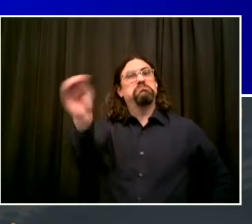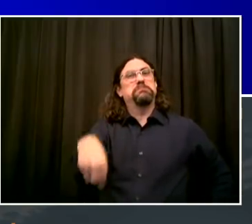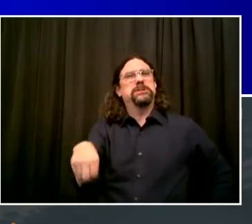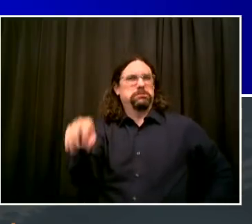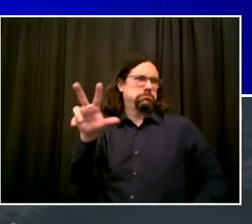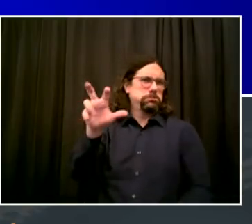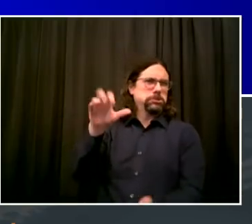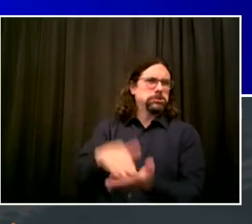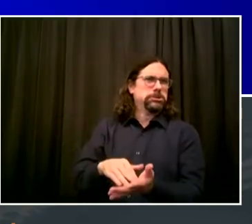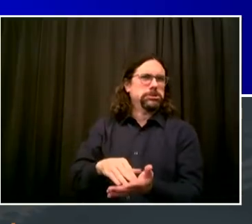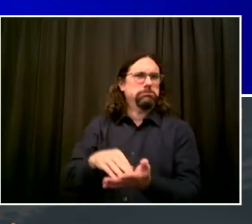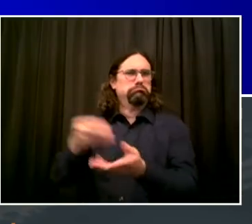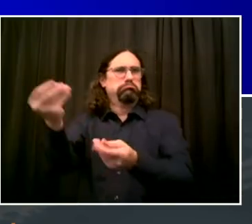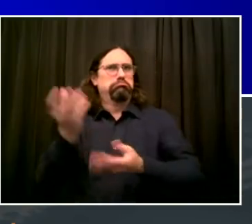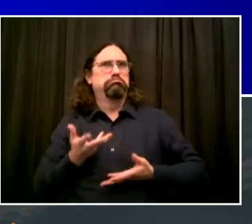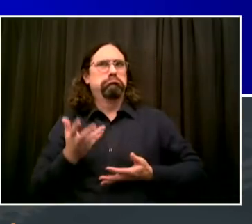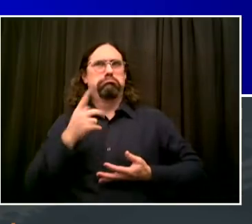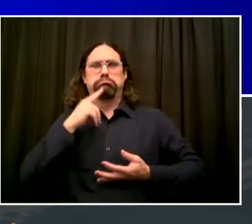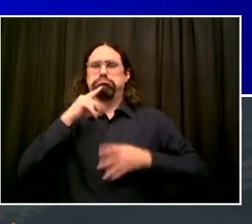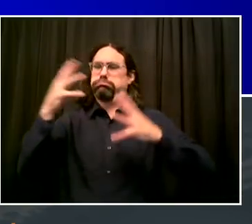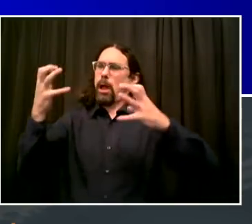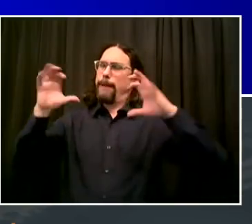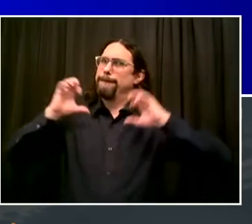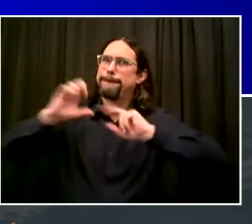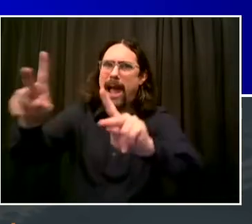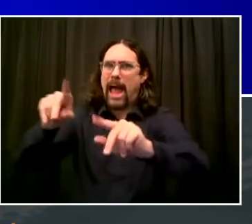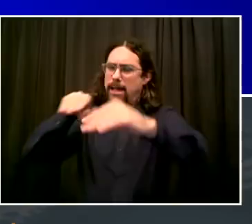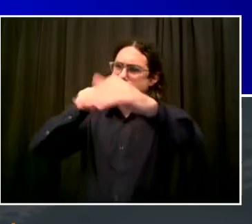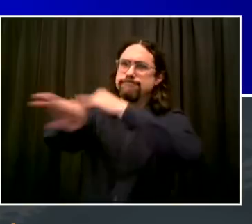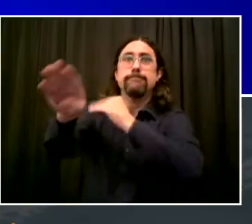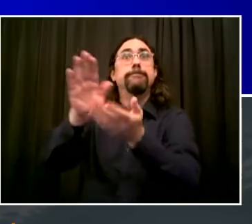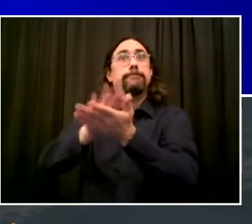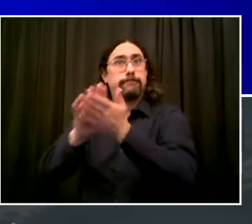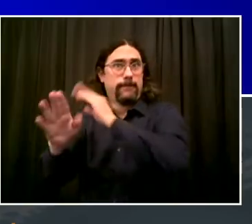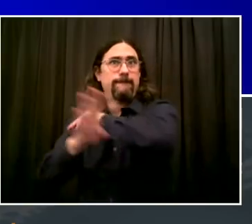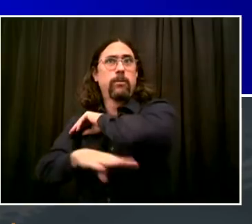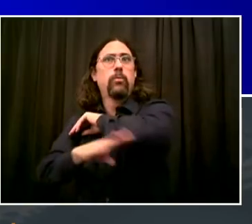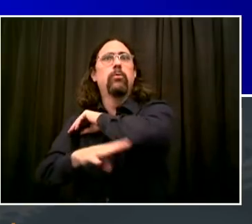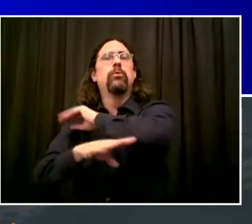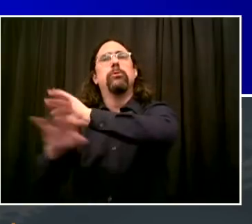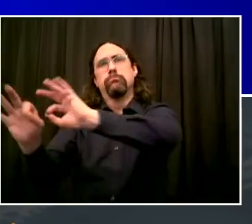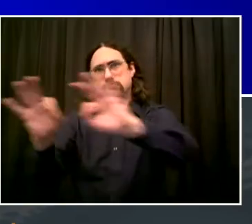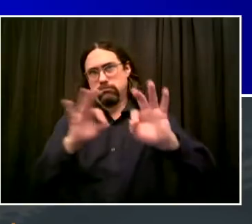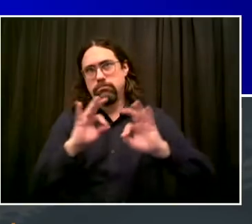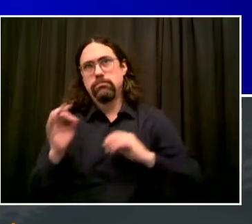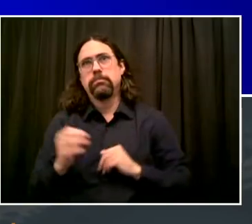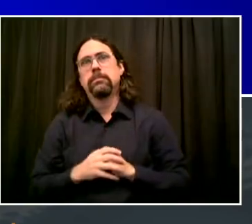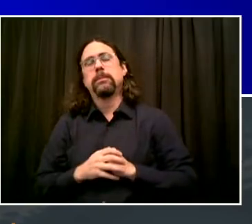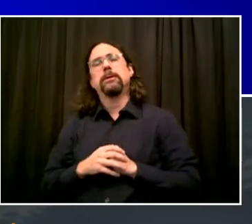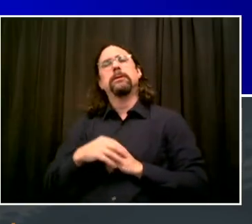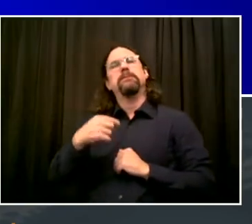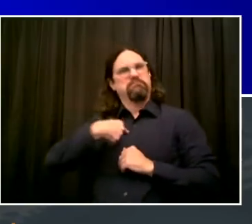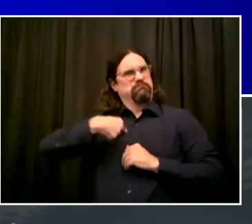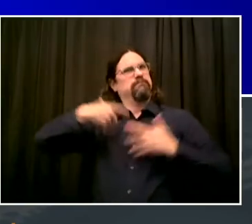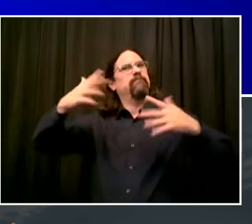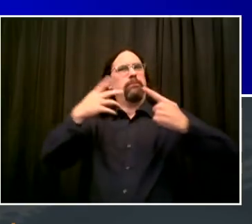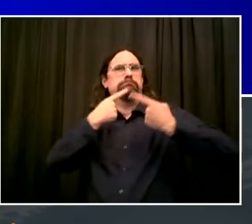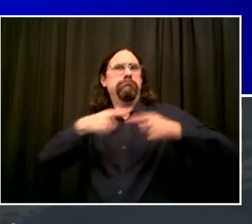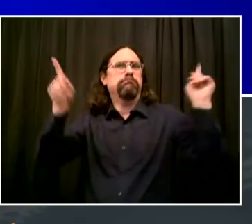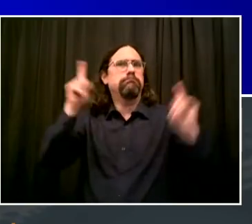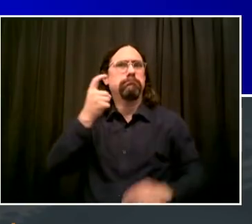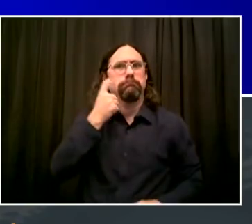SCHOOLS OPEN IN